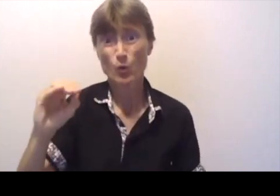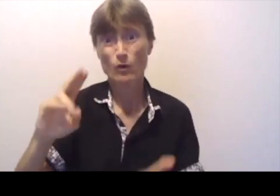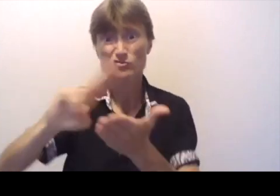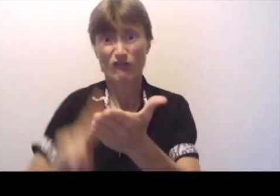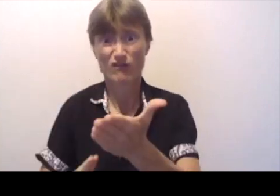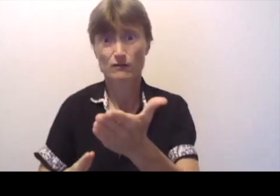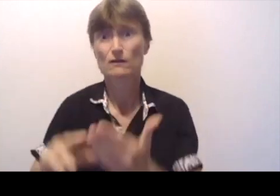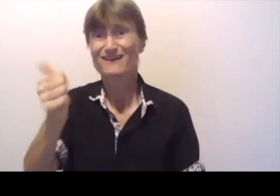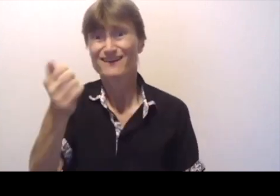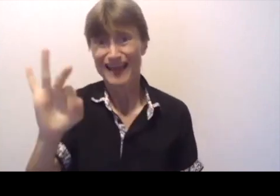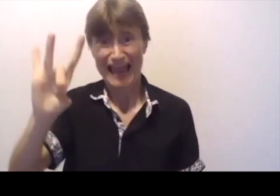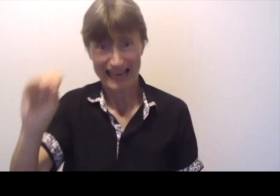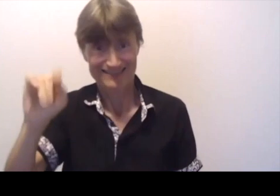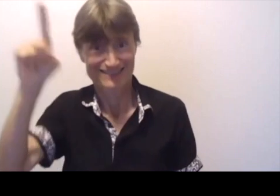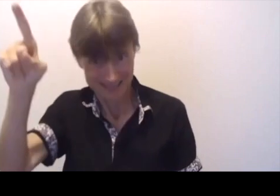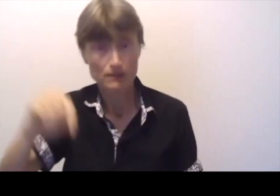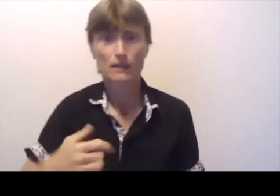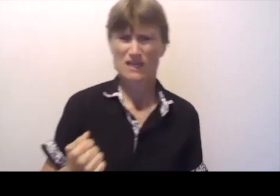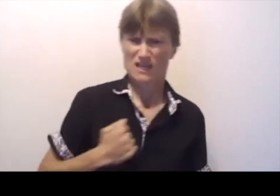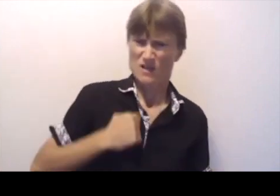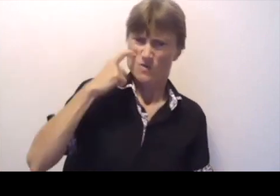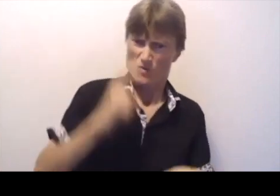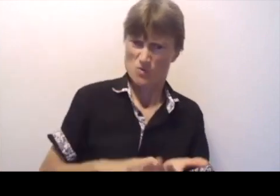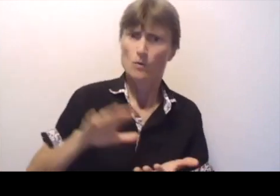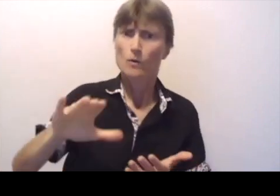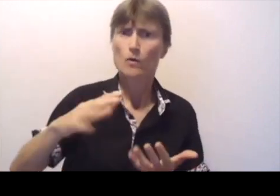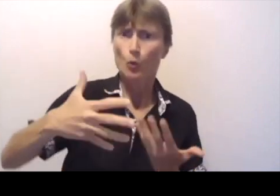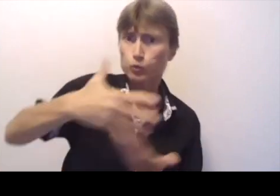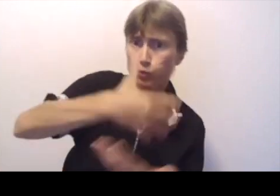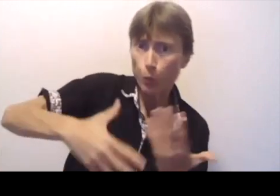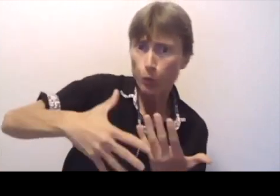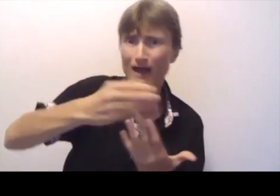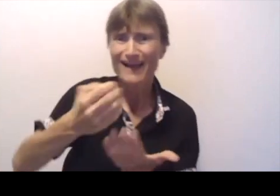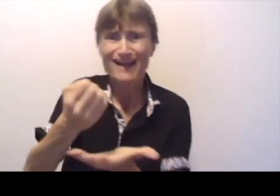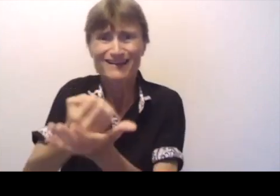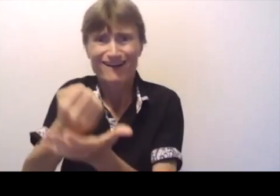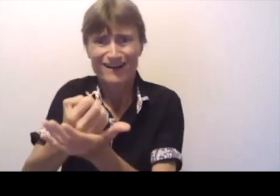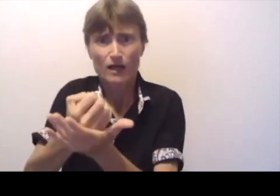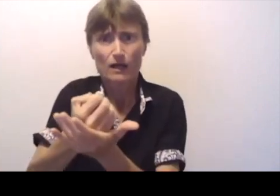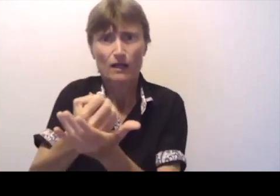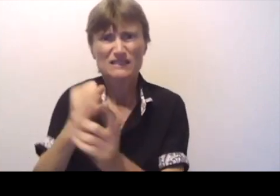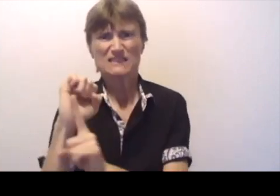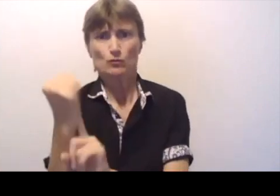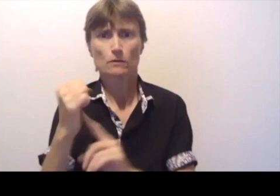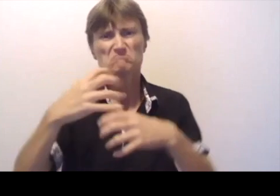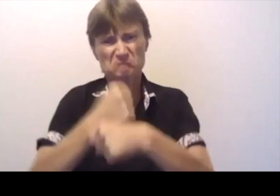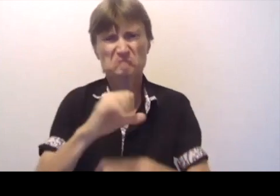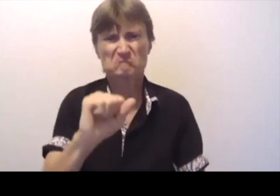and it really wants to address the social and economic status of the artist primarily uh the centrality of artists and society